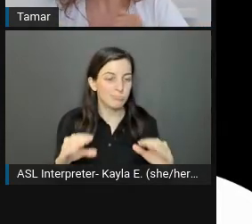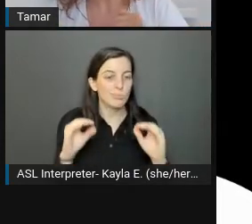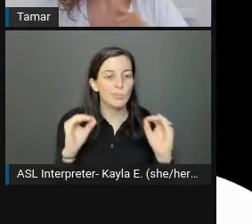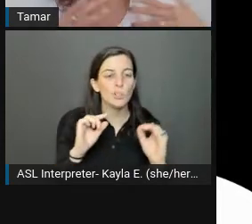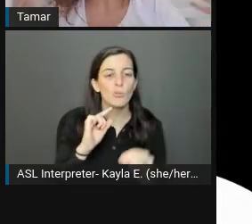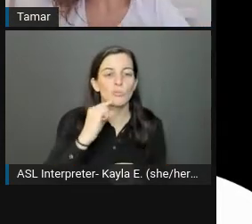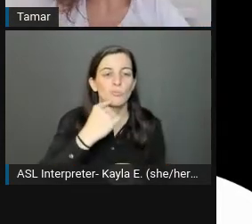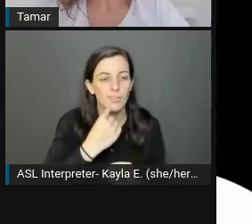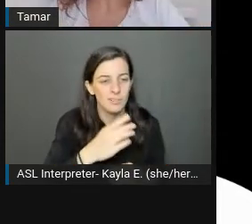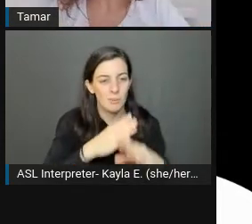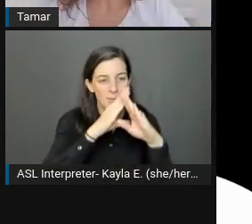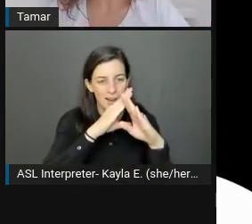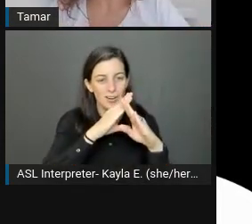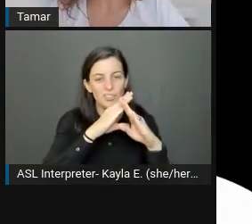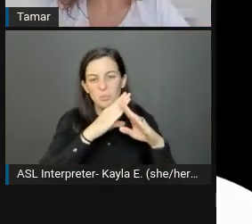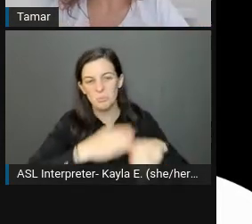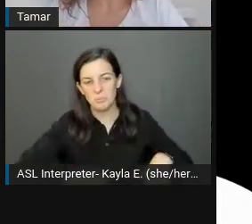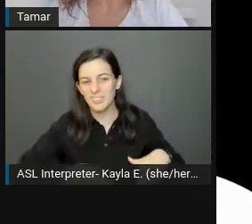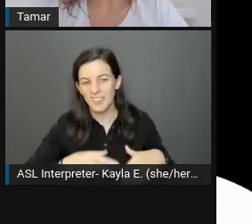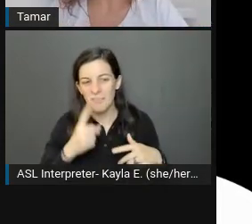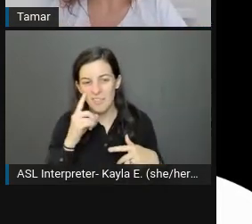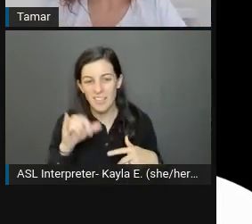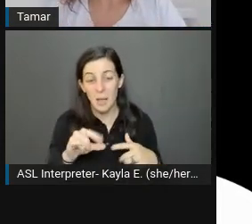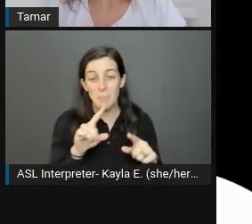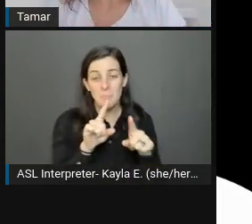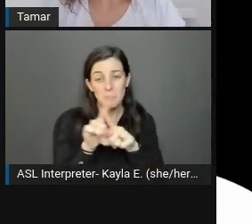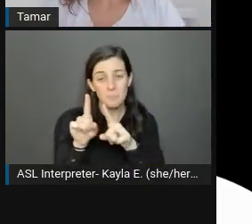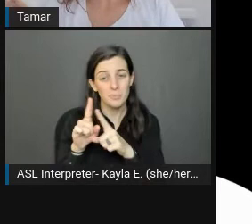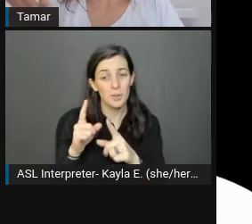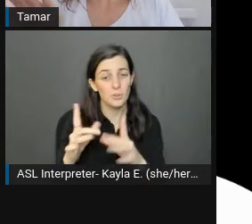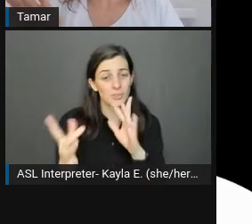Then, of course, in the way of technology, we need to make sure